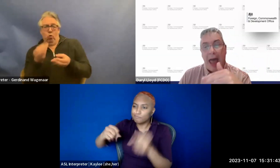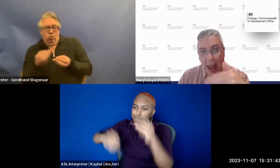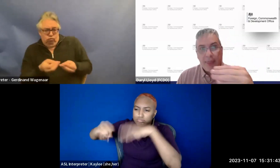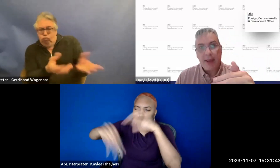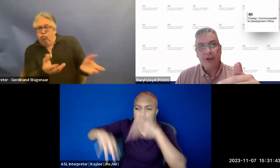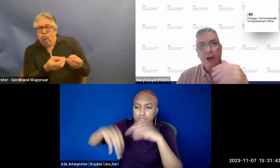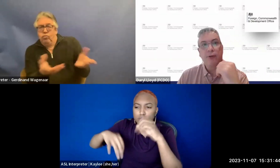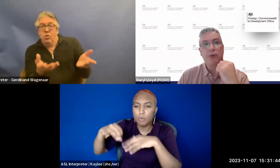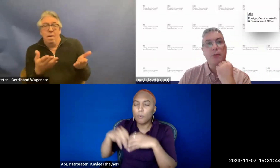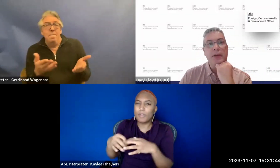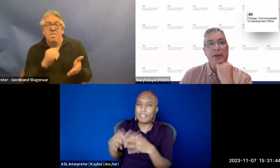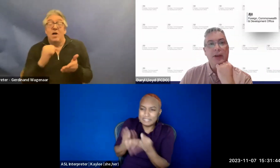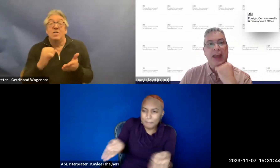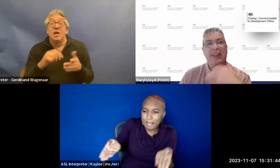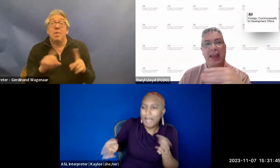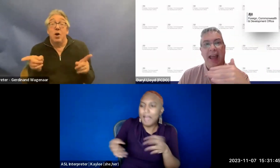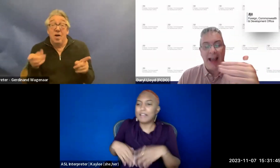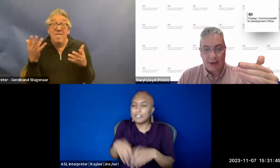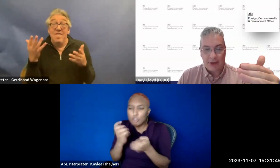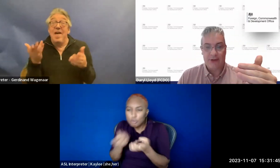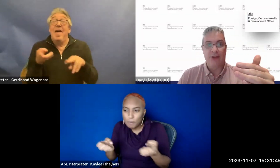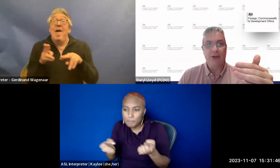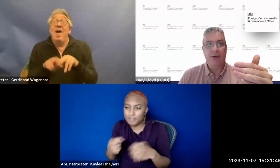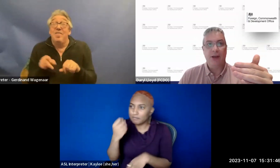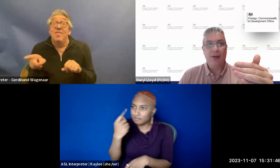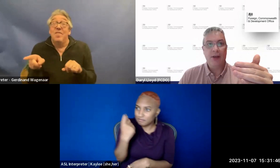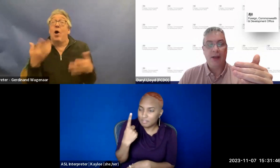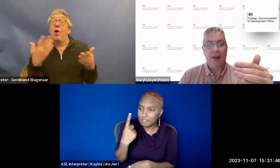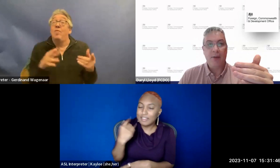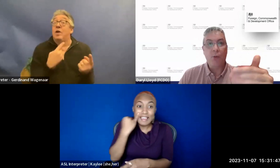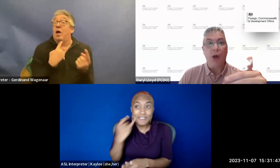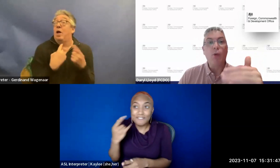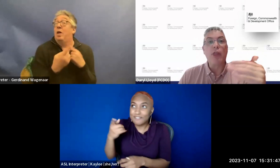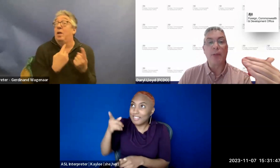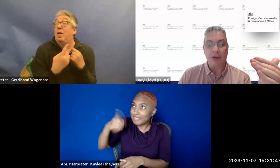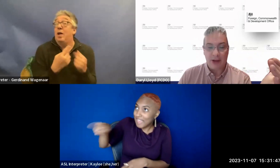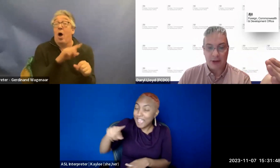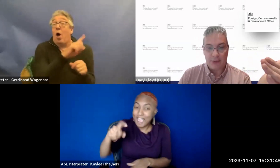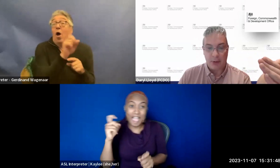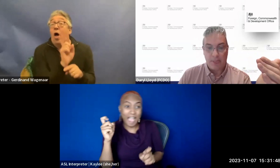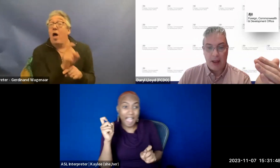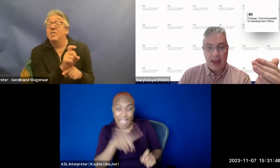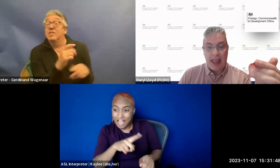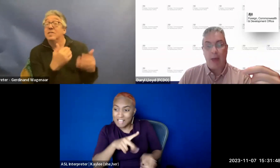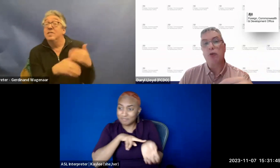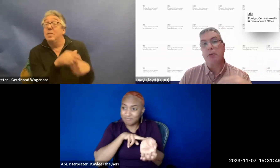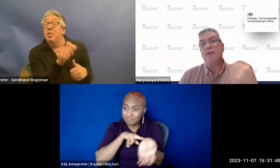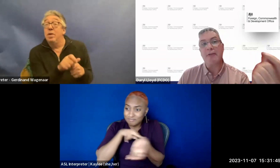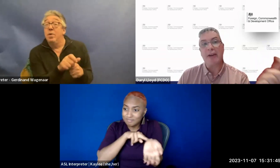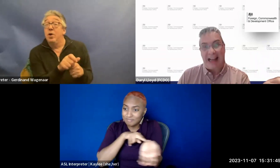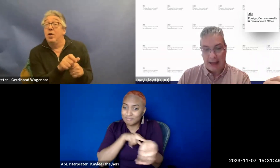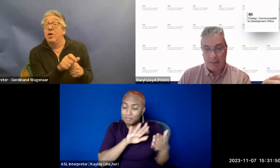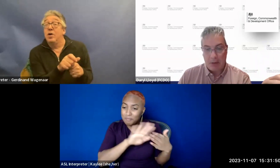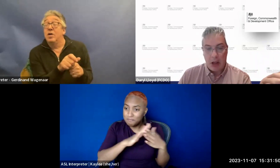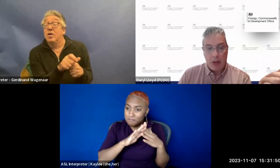But had they consulted OPDs and asked whether it's accessible, it would be very clear